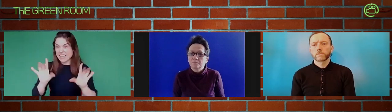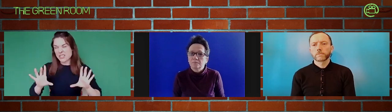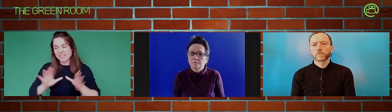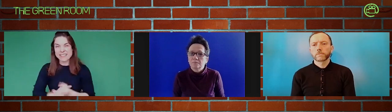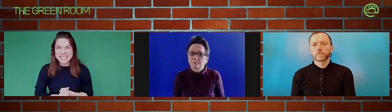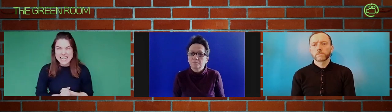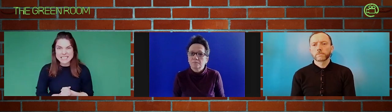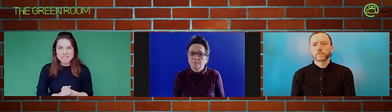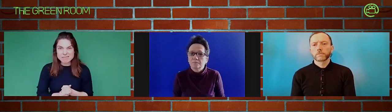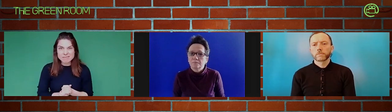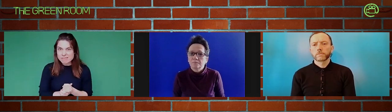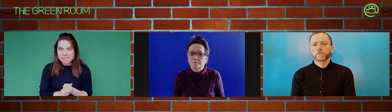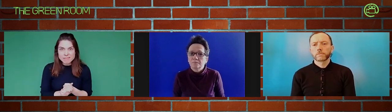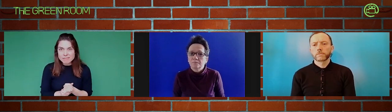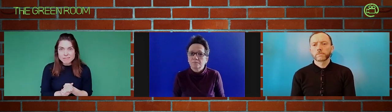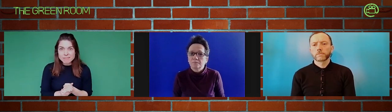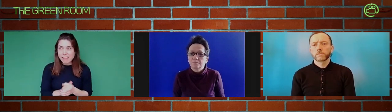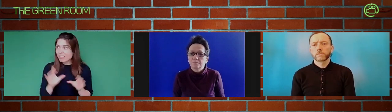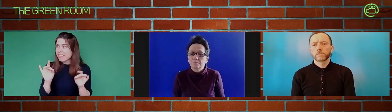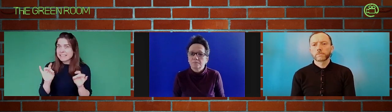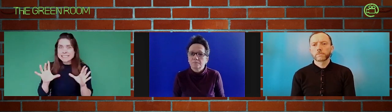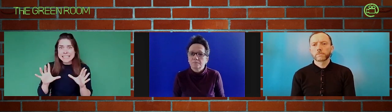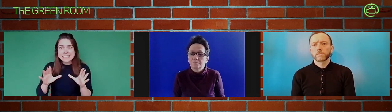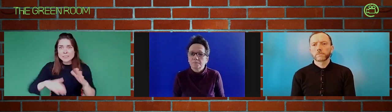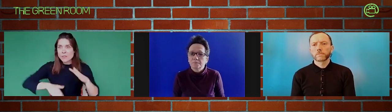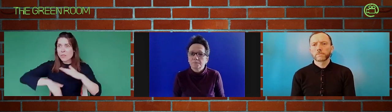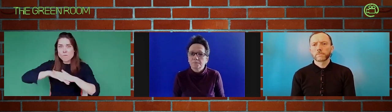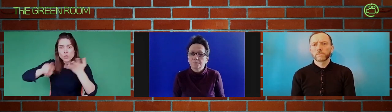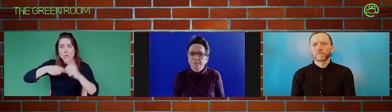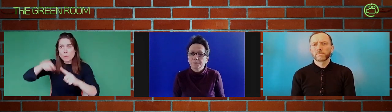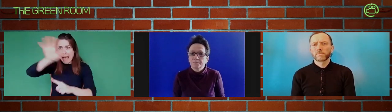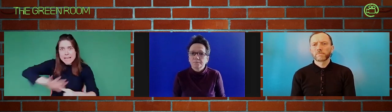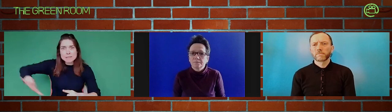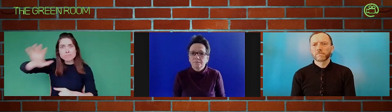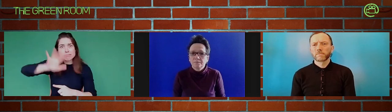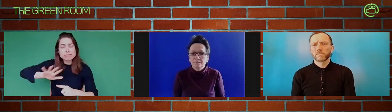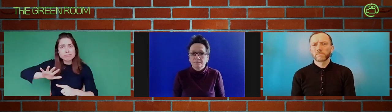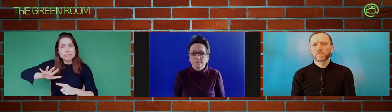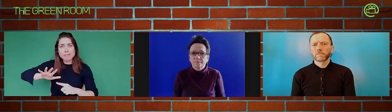Yeah and that's it. I mean what are your thoughts on that?